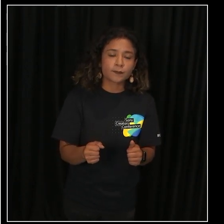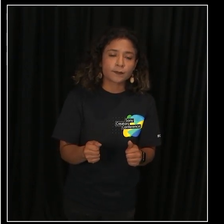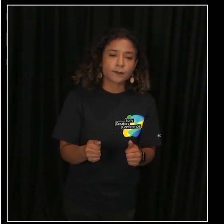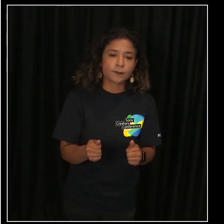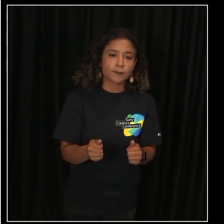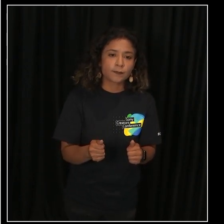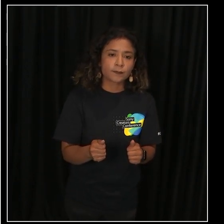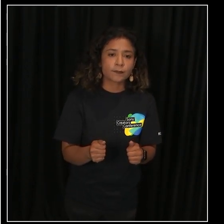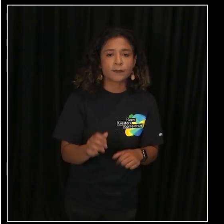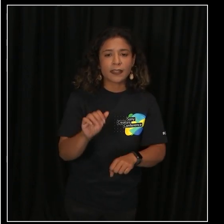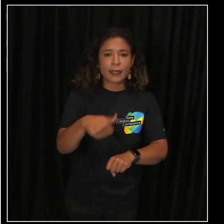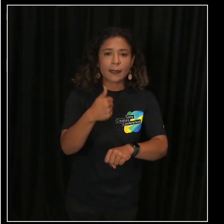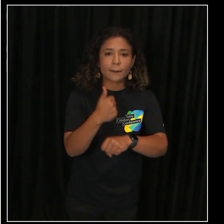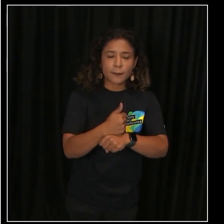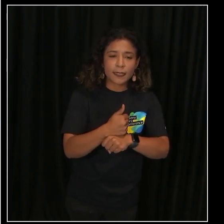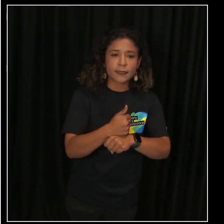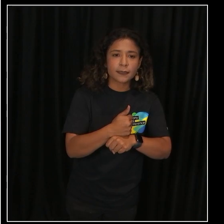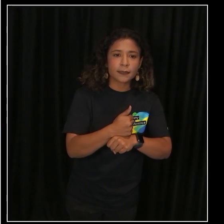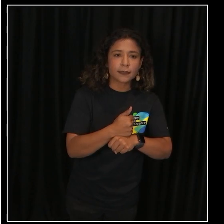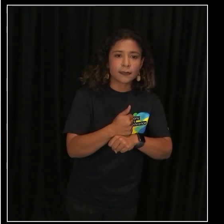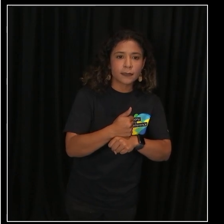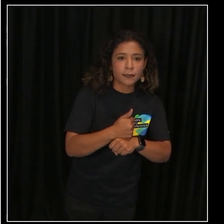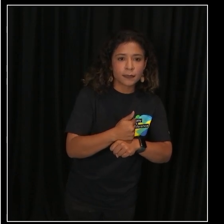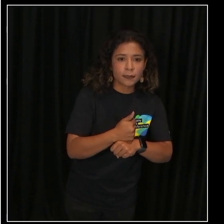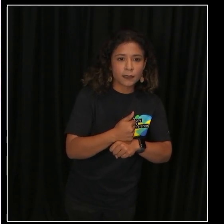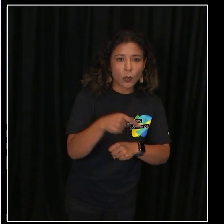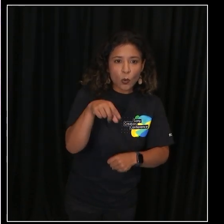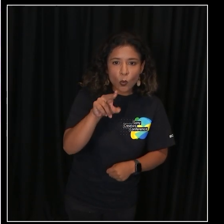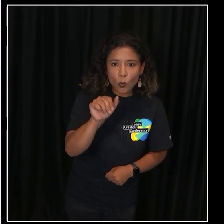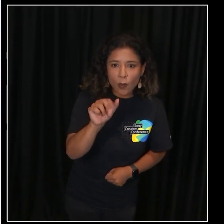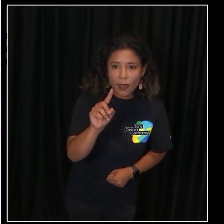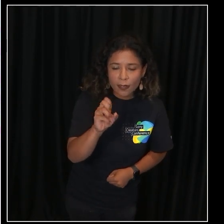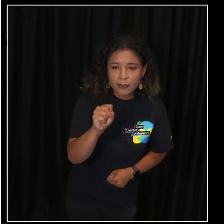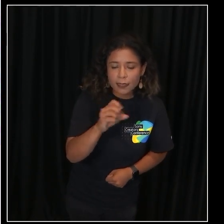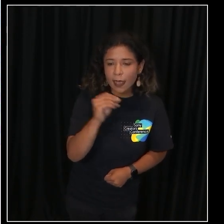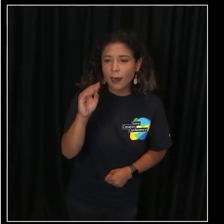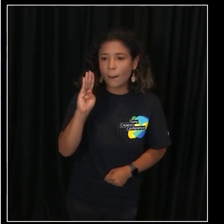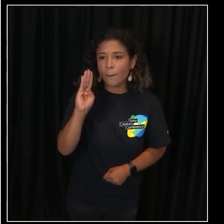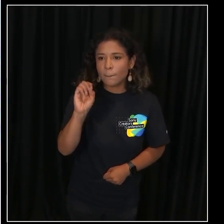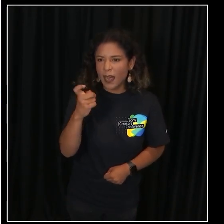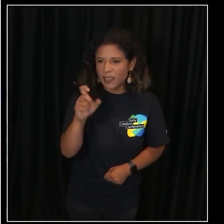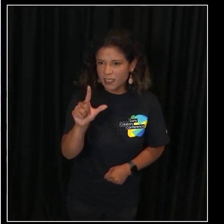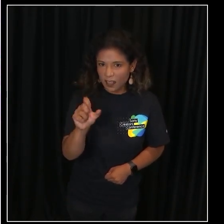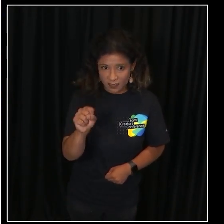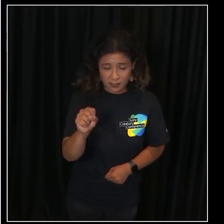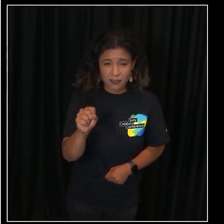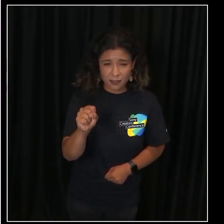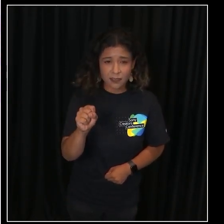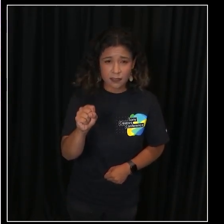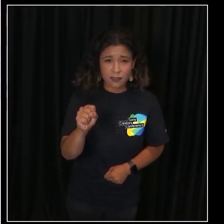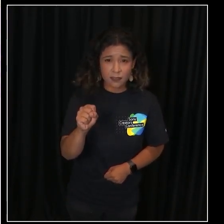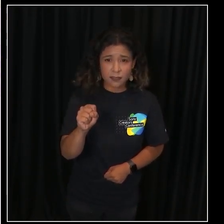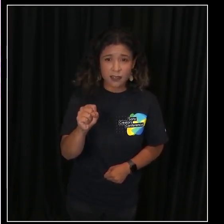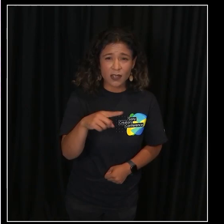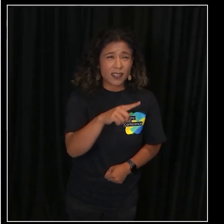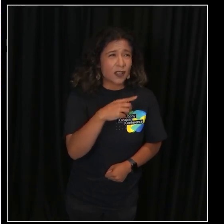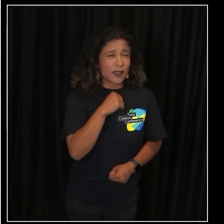that's based on voxels and quads. So we realized we had these masks, when we did marshing cubes, we weren't really happy with the resolution.